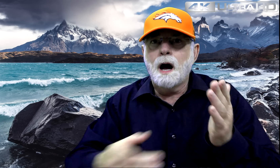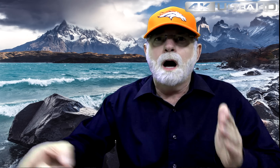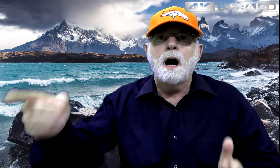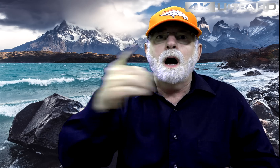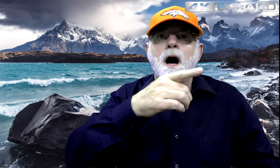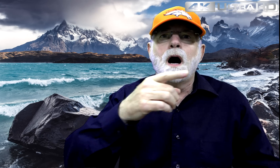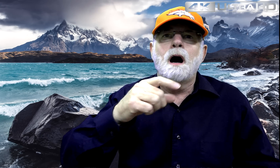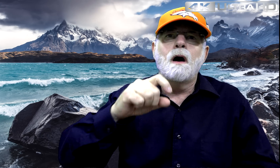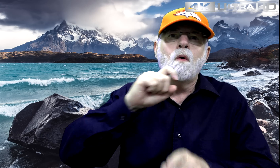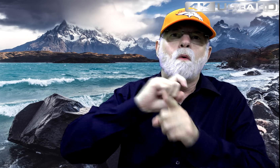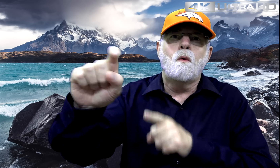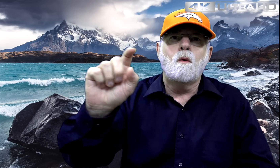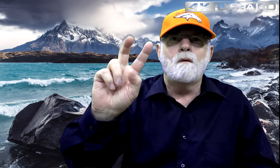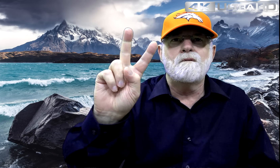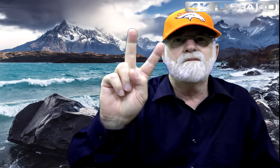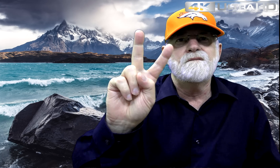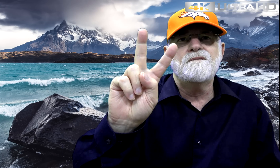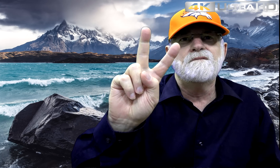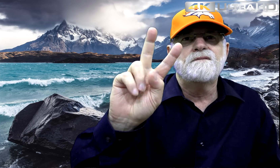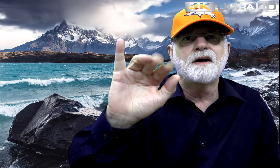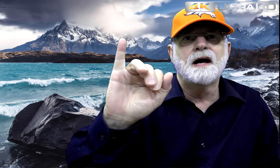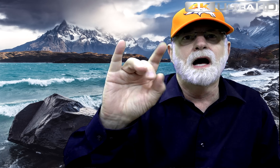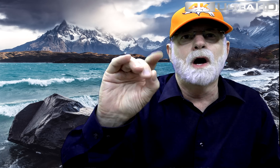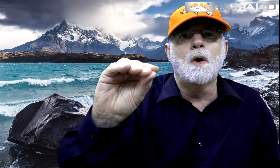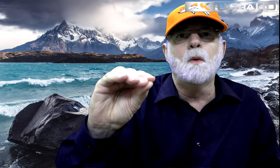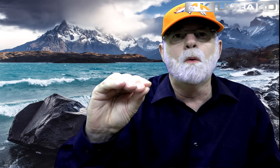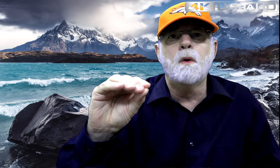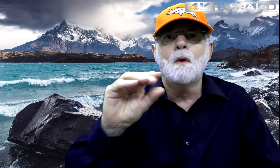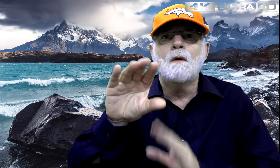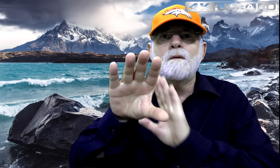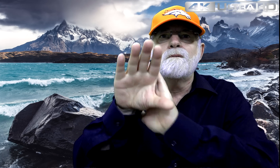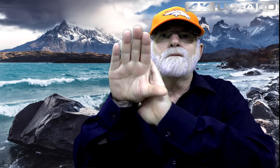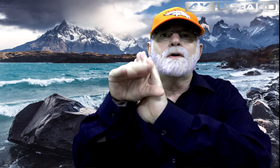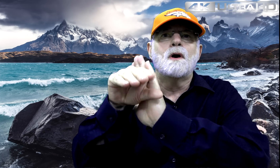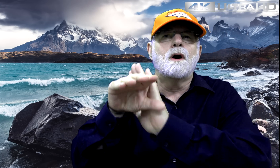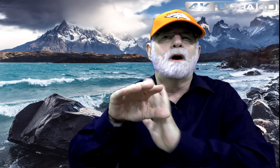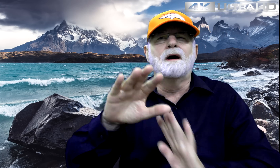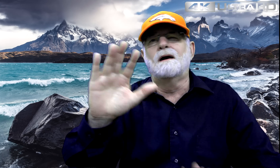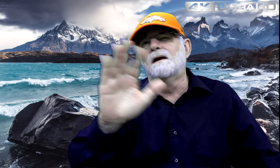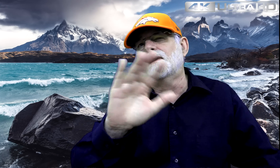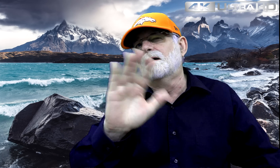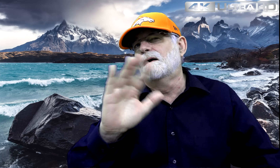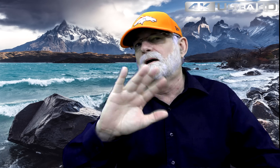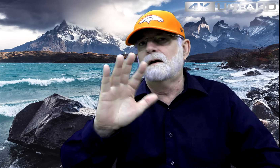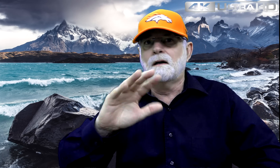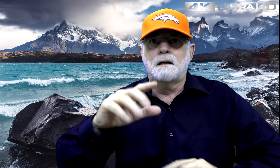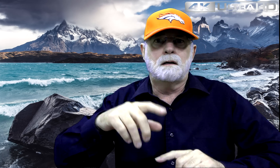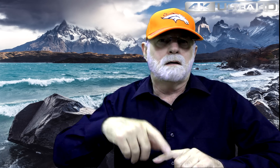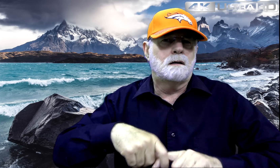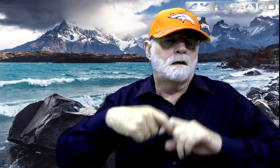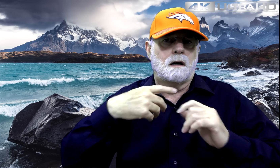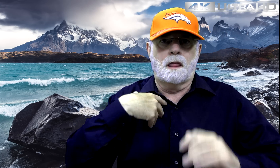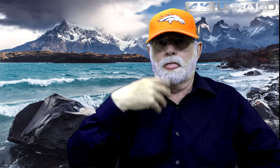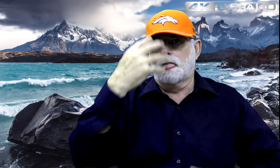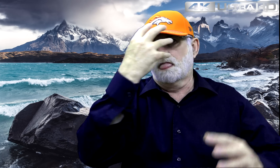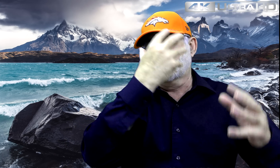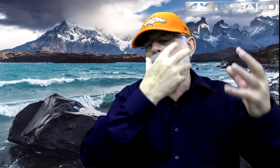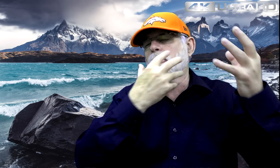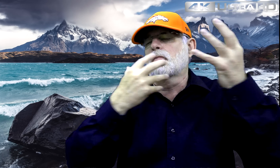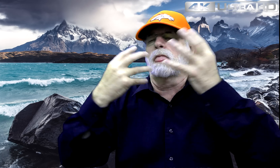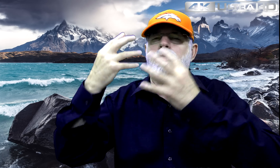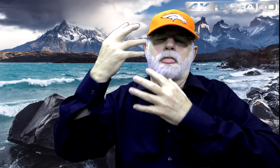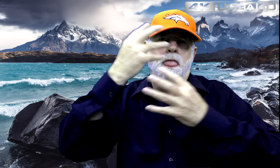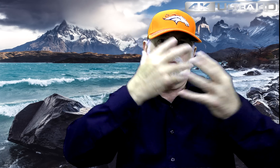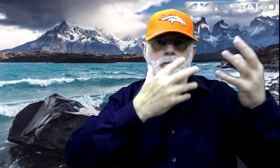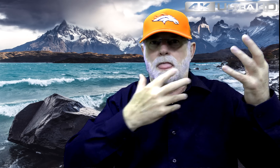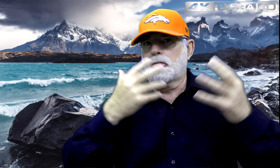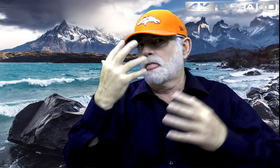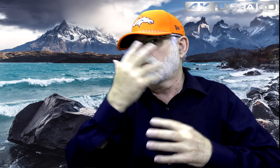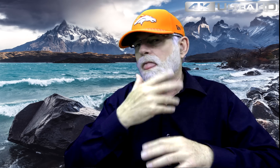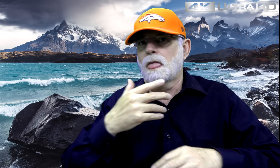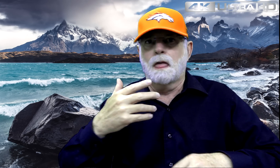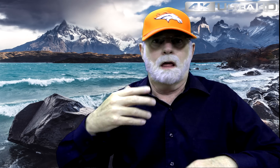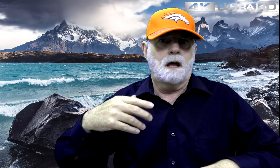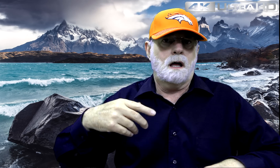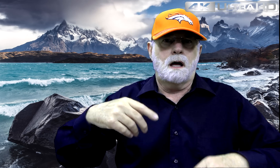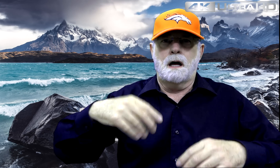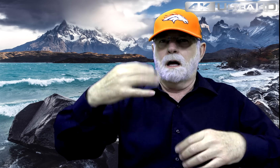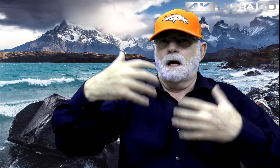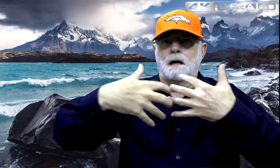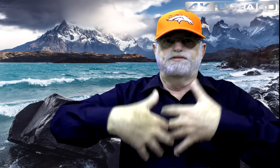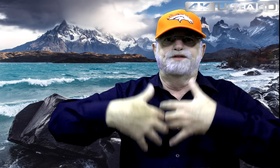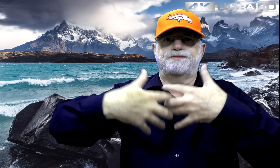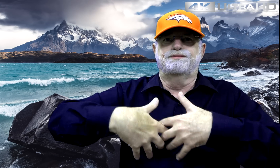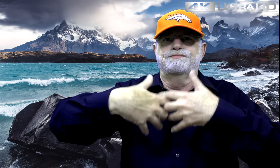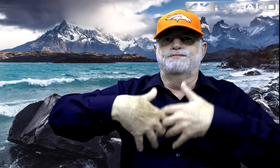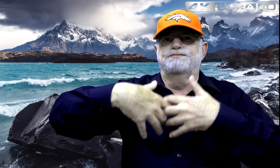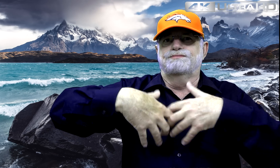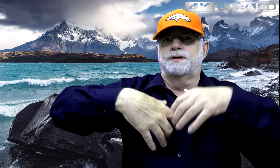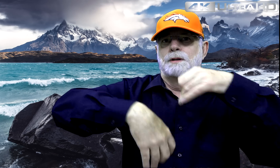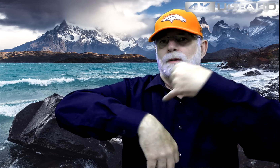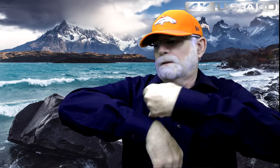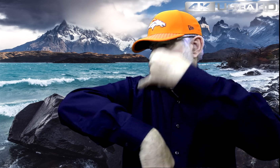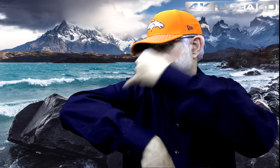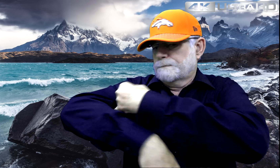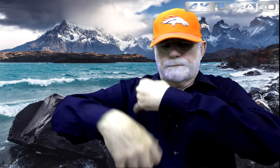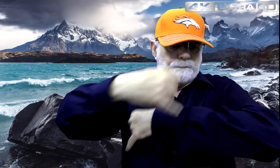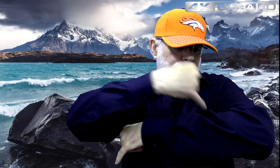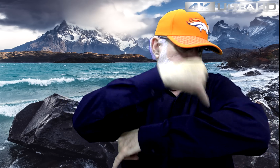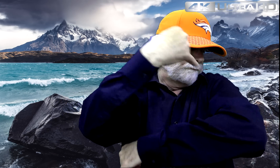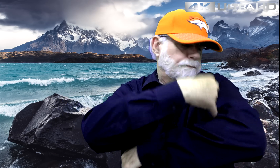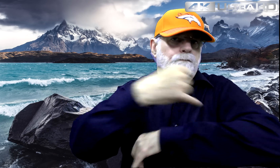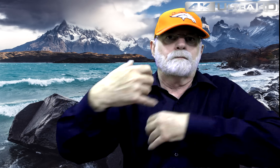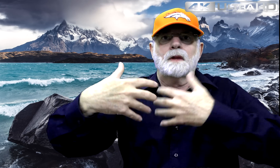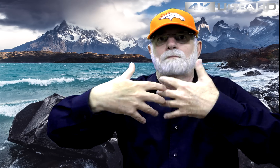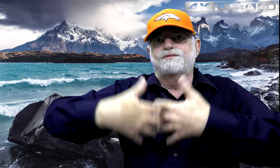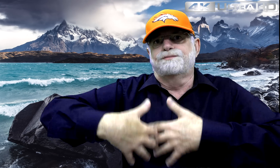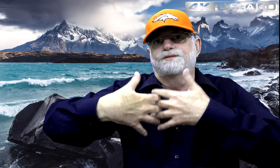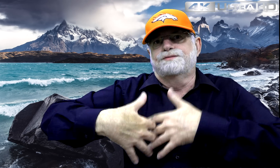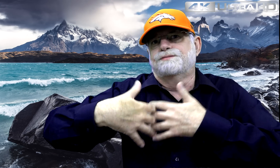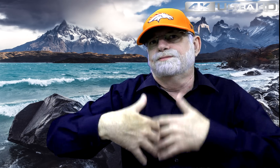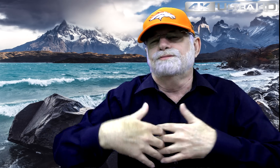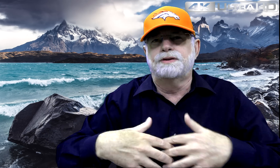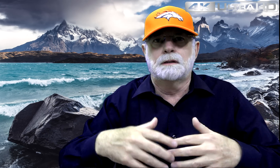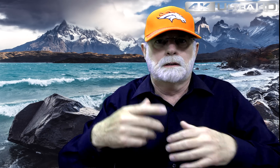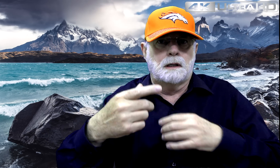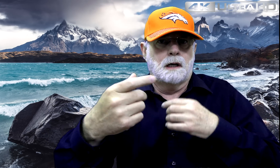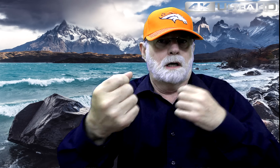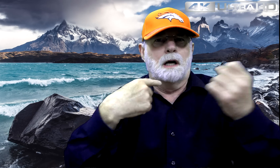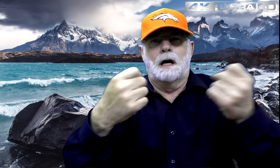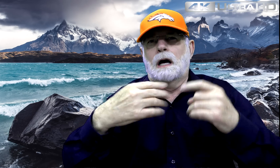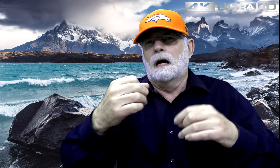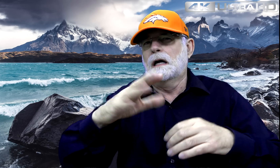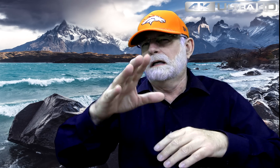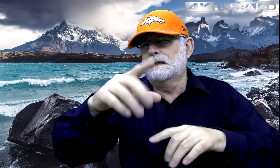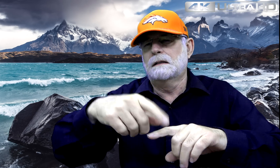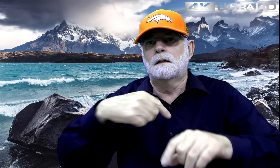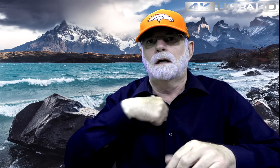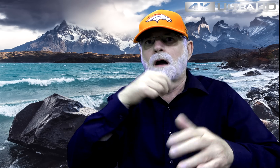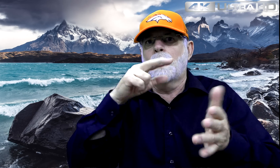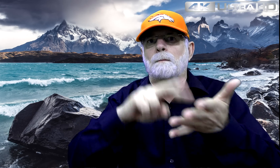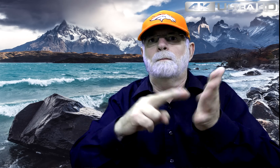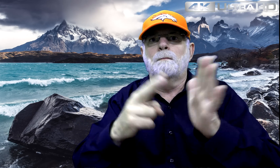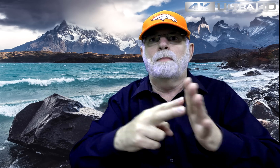thank all of you for your videos. You told me to hold while I was getting better and had all the machines stuck in me.